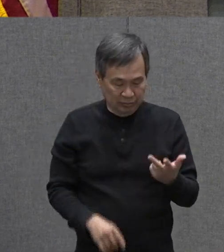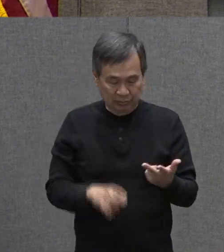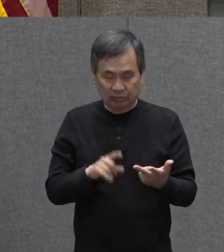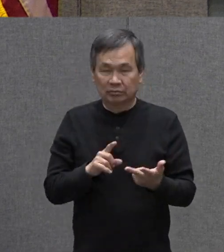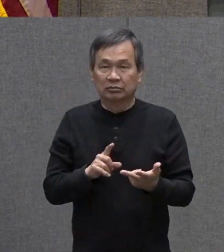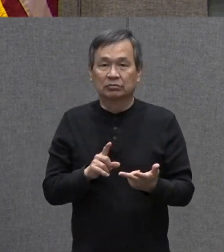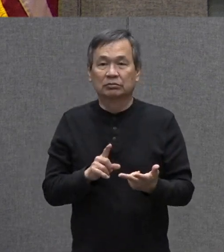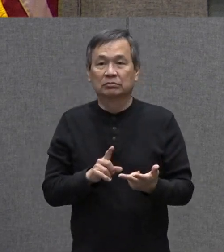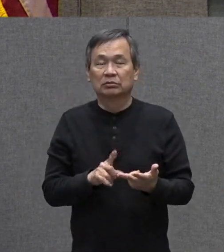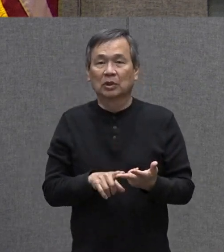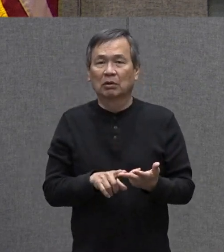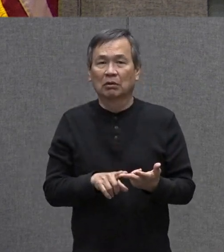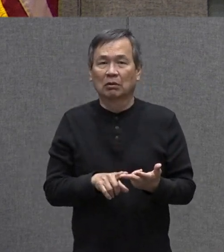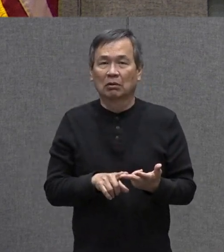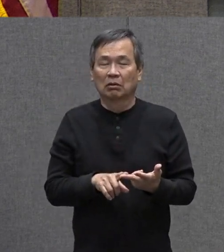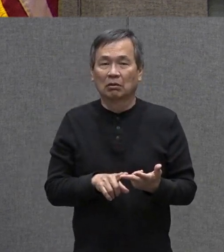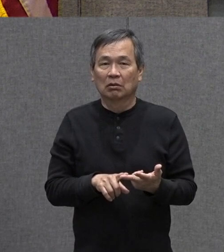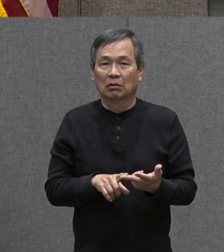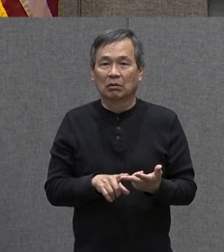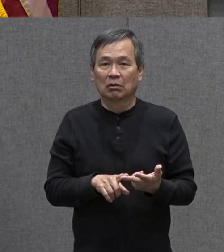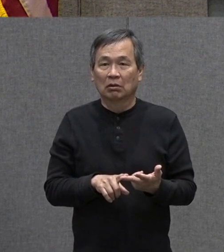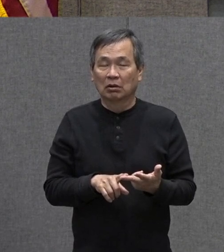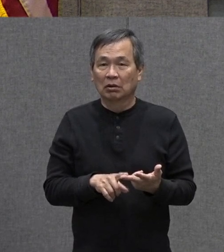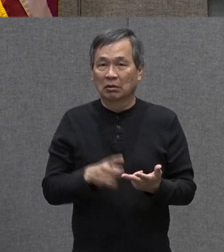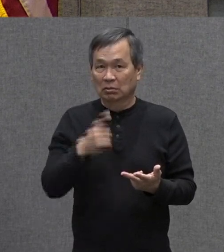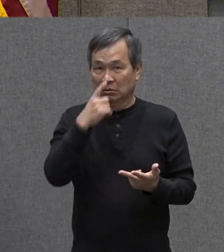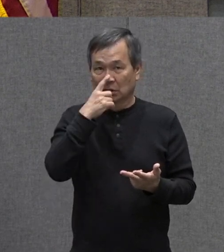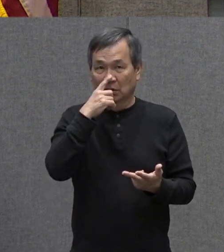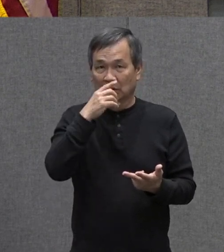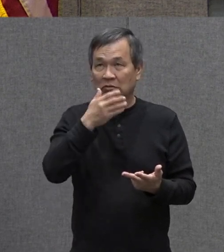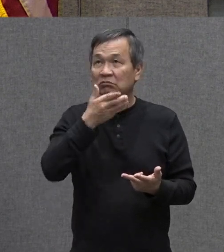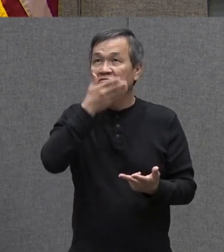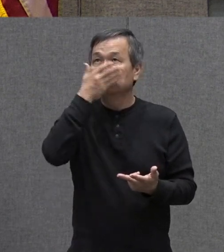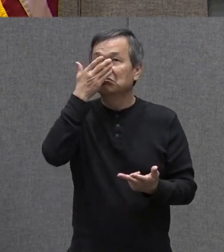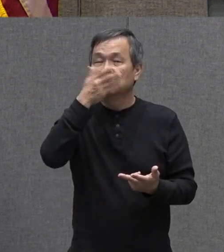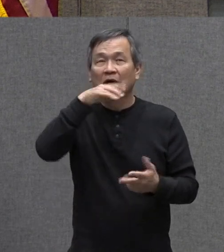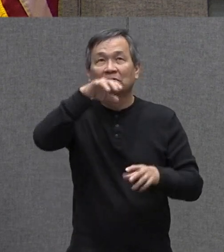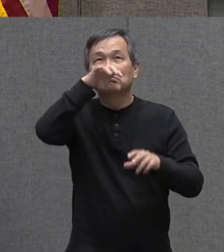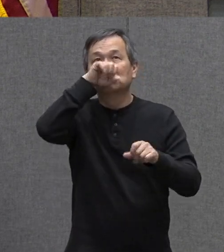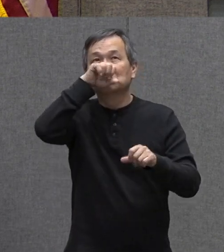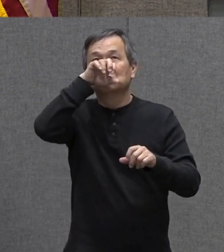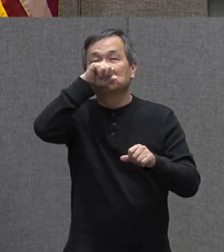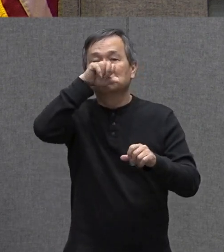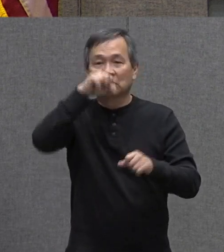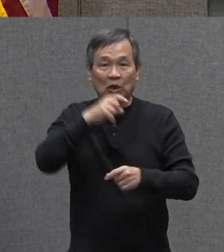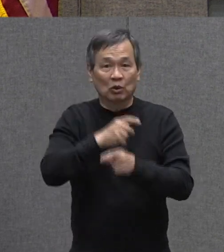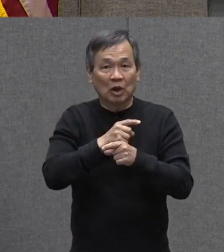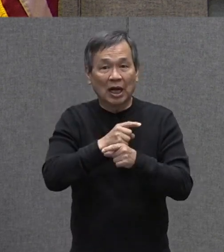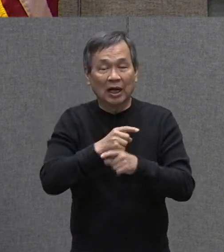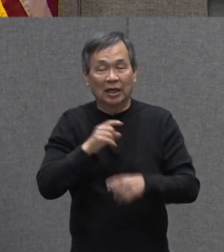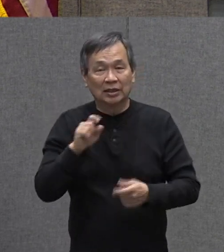What about, (inhales). That's what you smell, exactly,